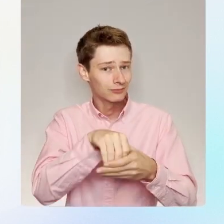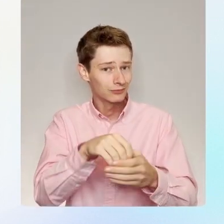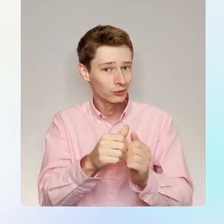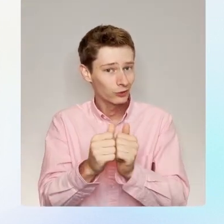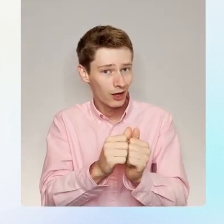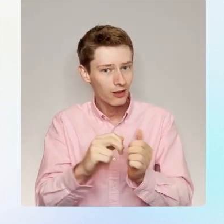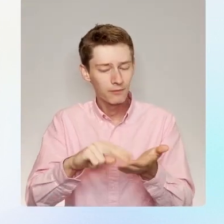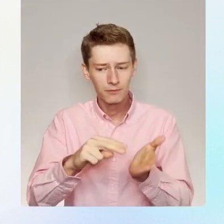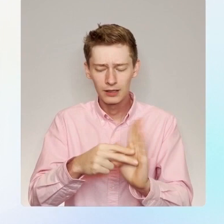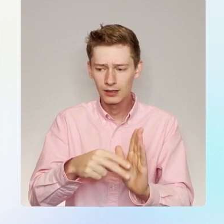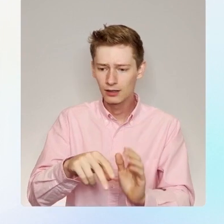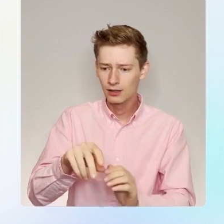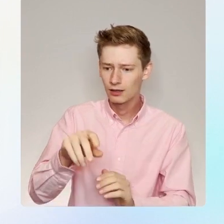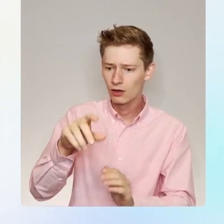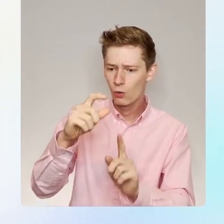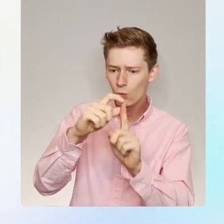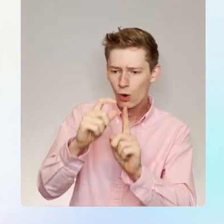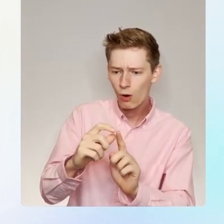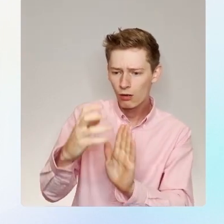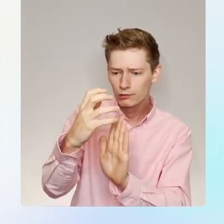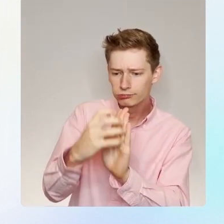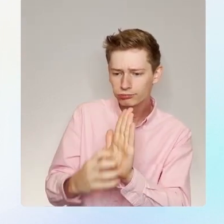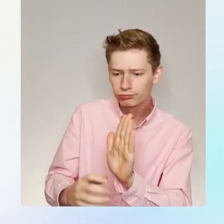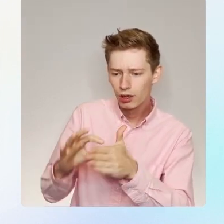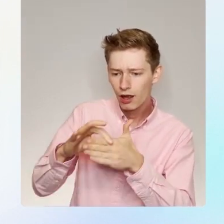for text heavy content that's suited for productivity.